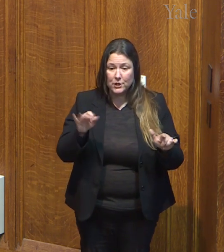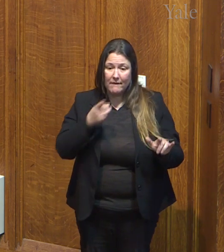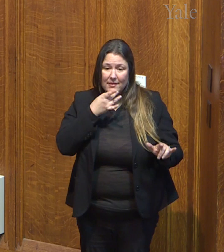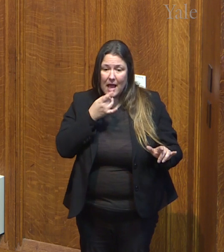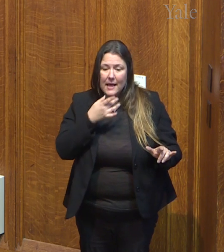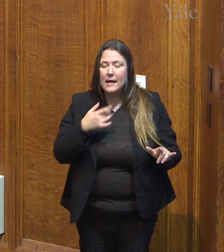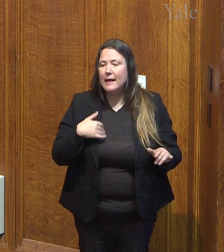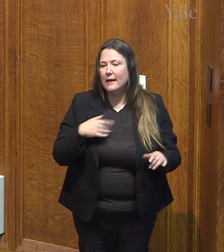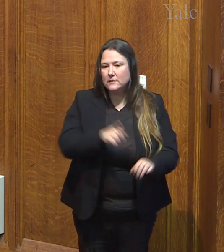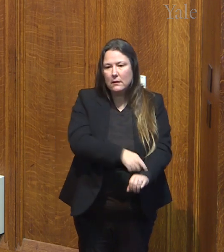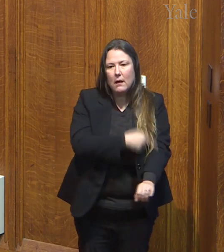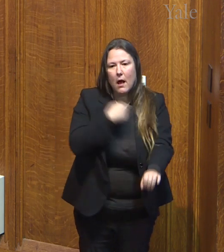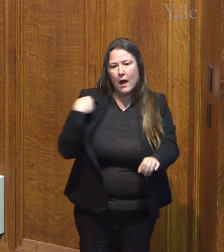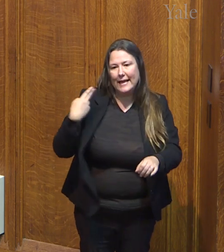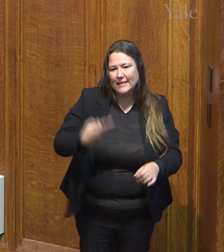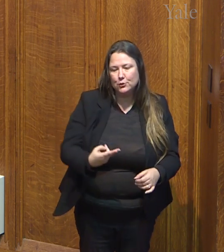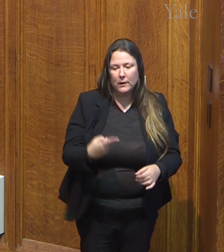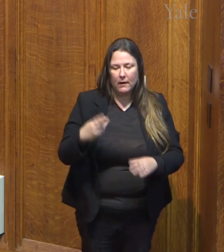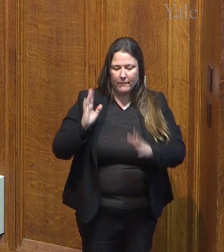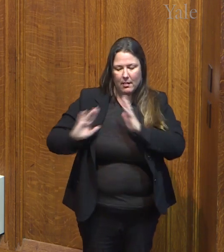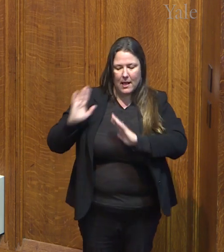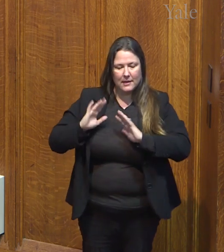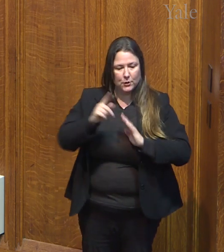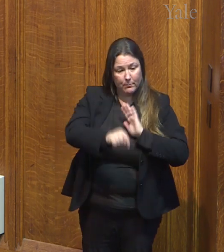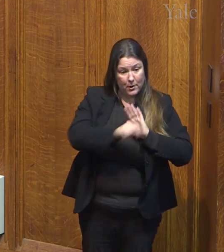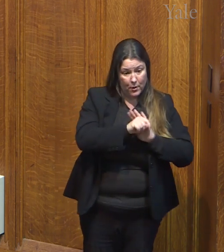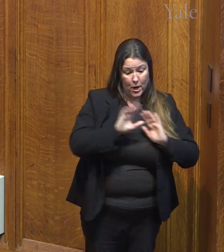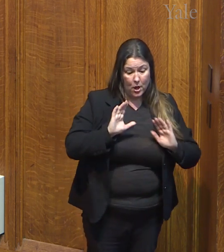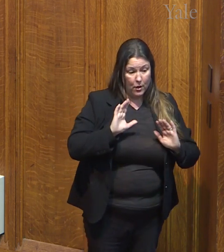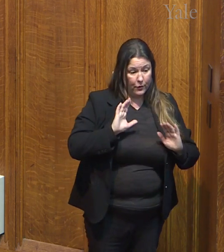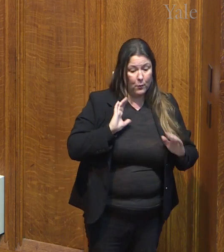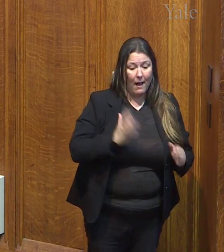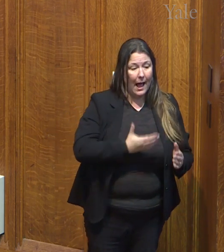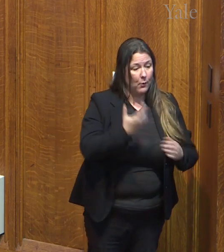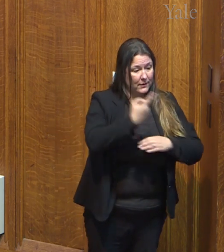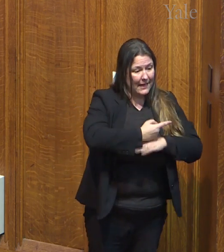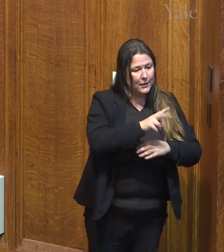from the classical period through our own day in about 200 pages.